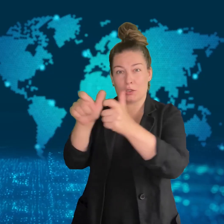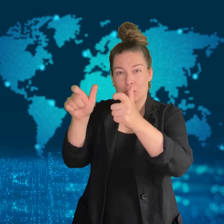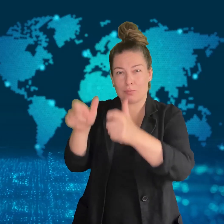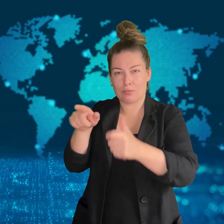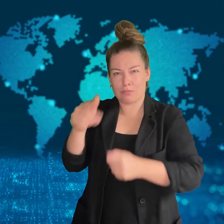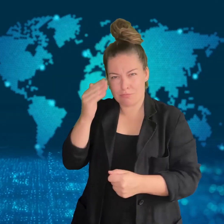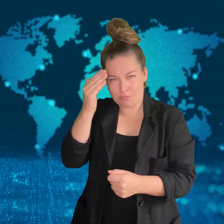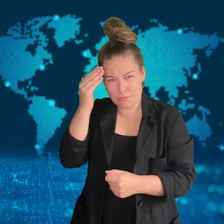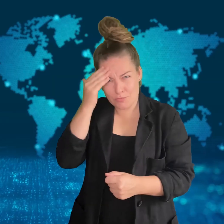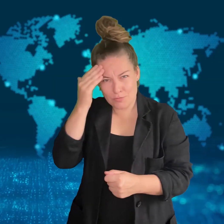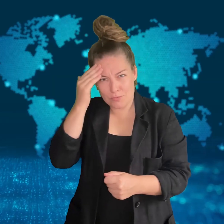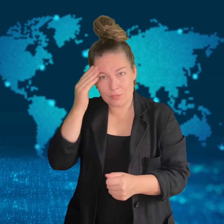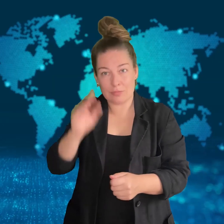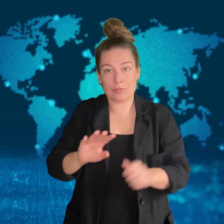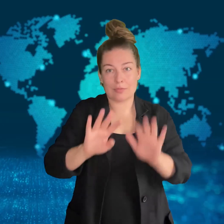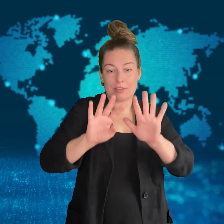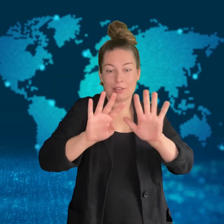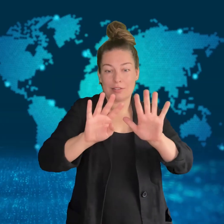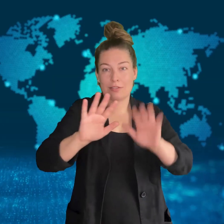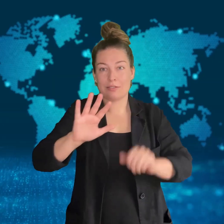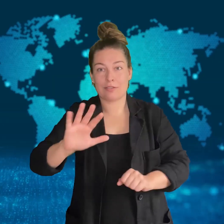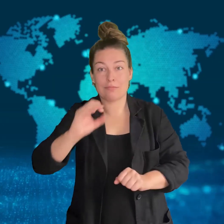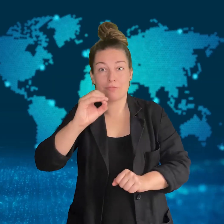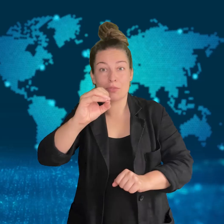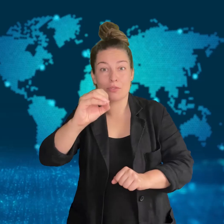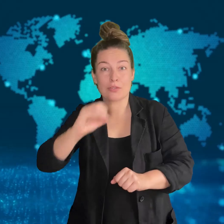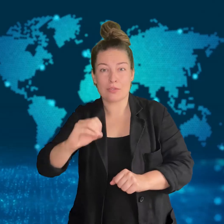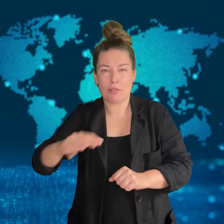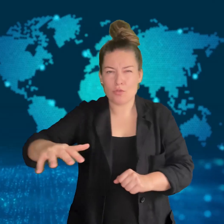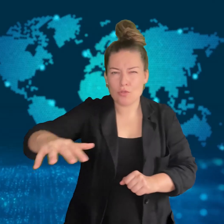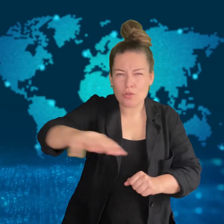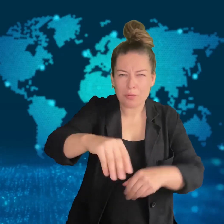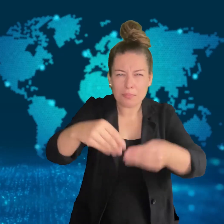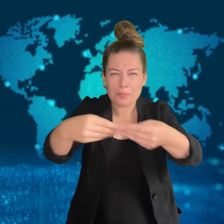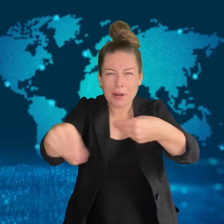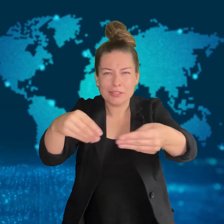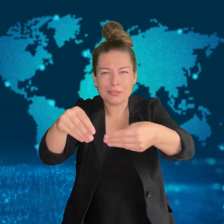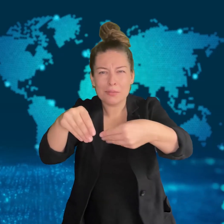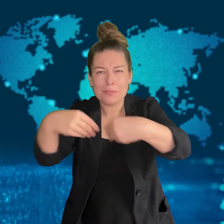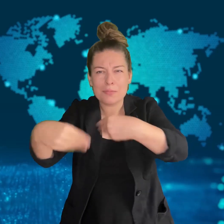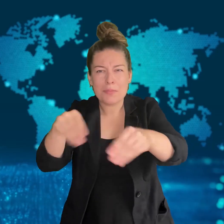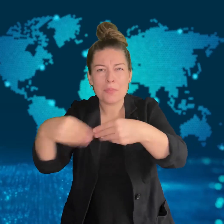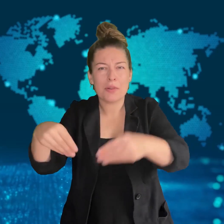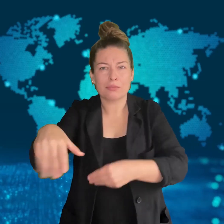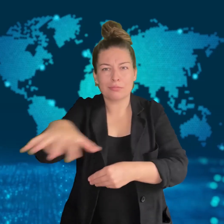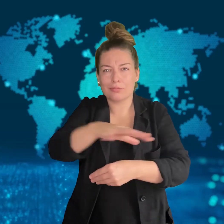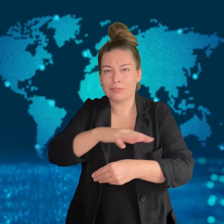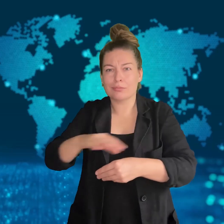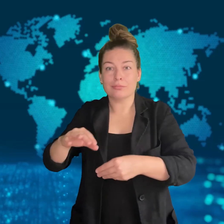be destroyed, not recycled.